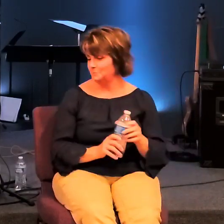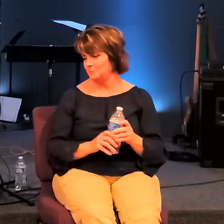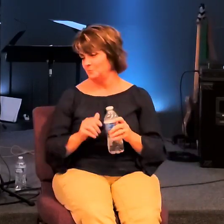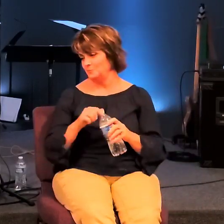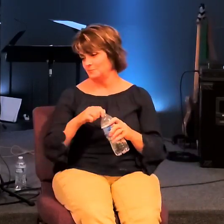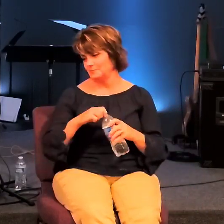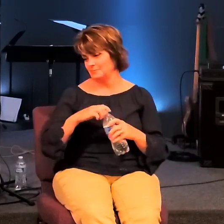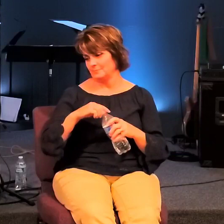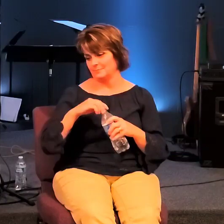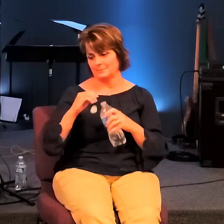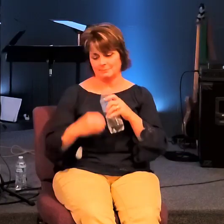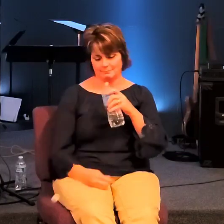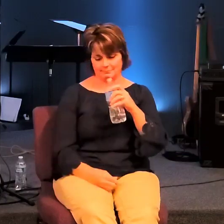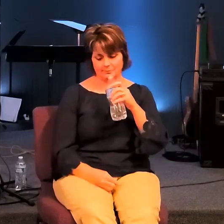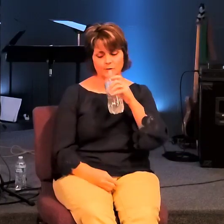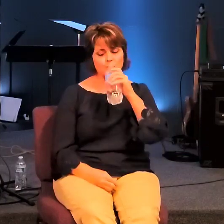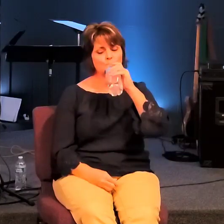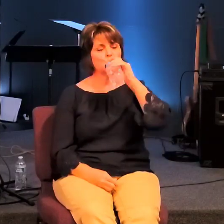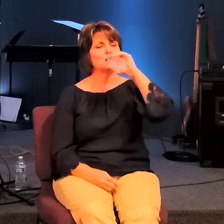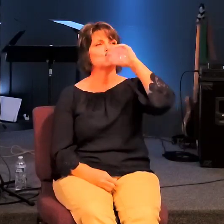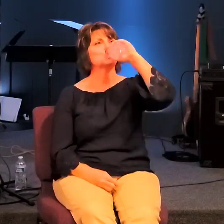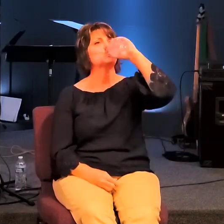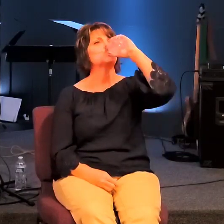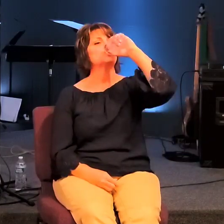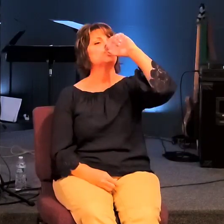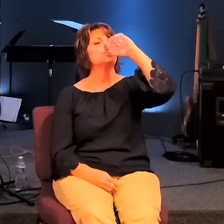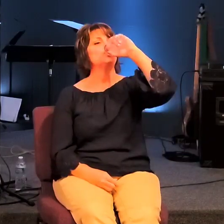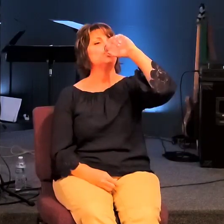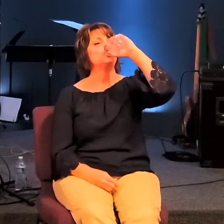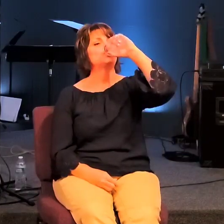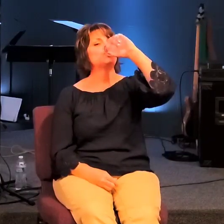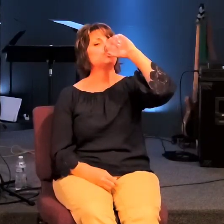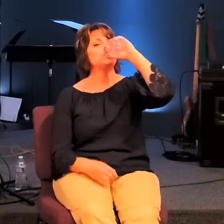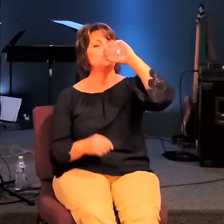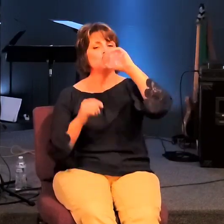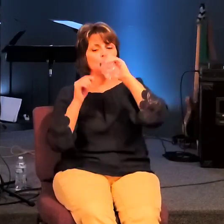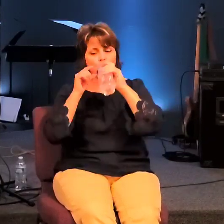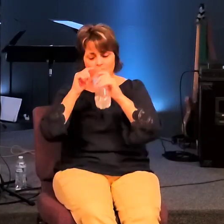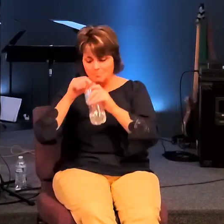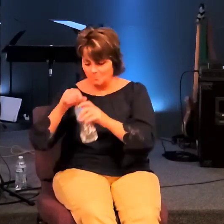didn't do it took more time to 2 to drive to lunch then then to actually just just bring